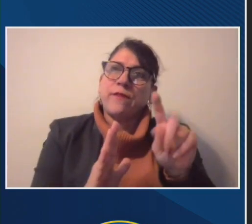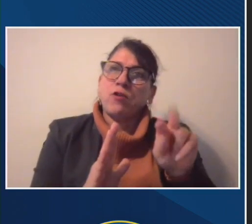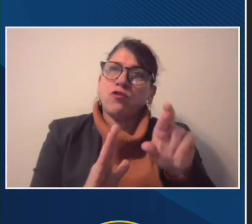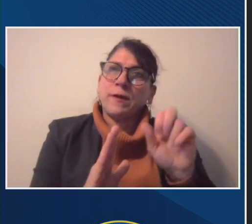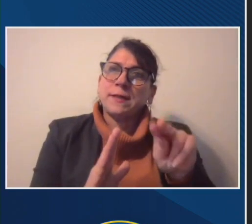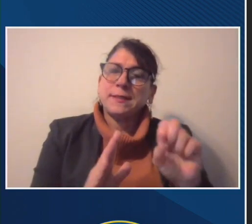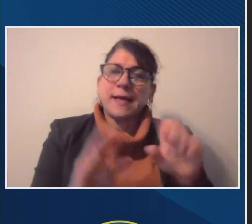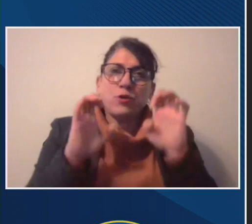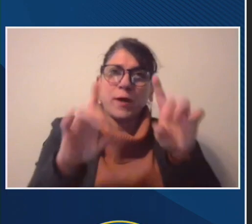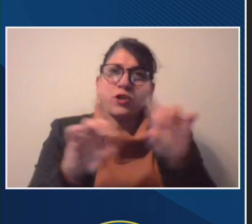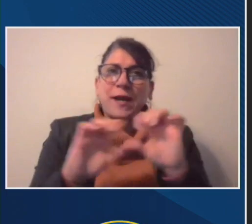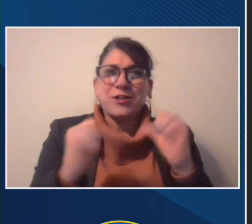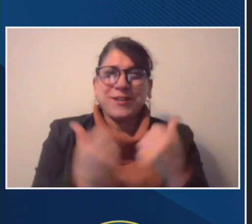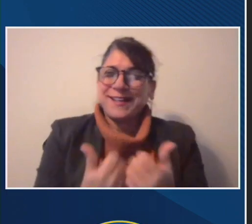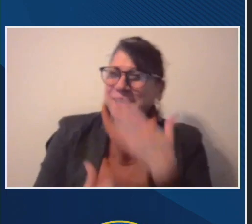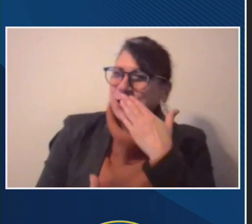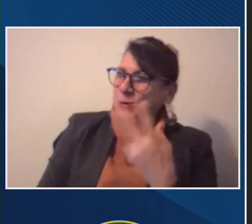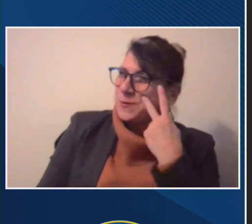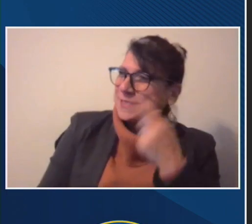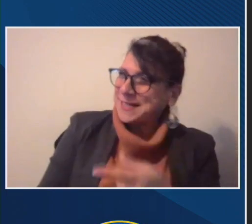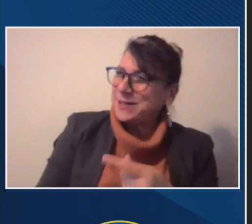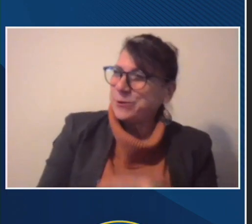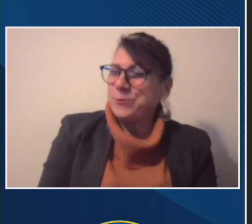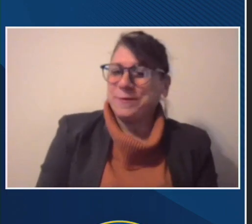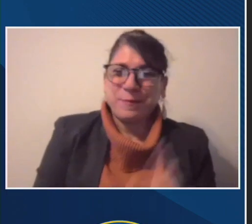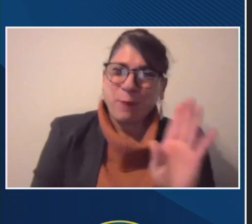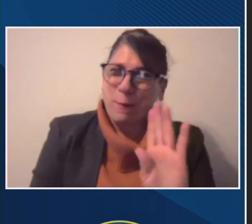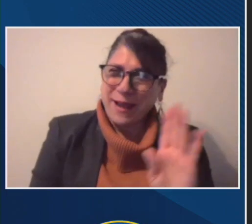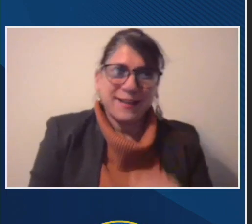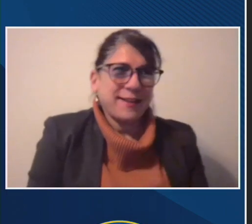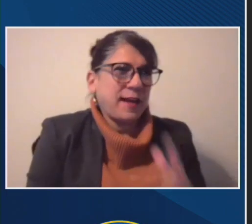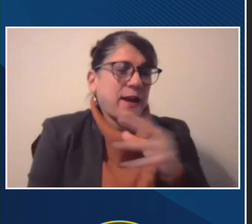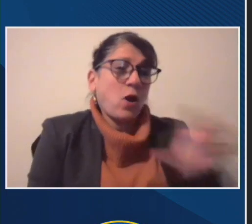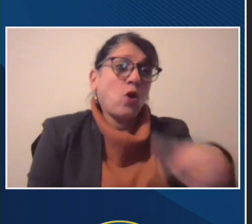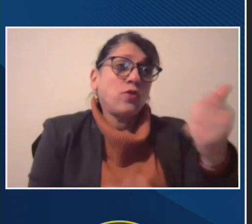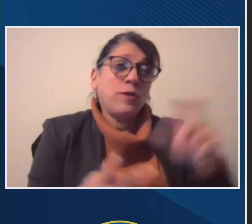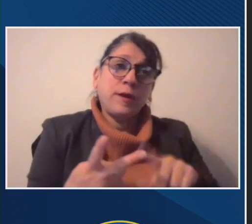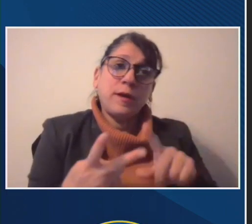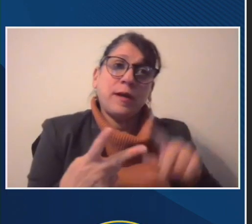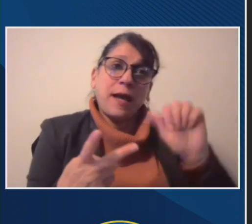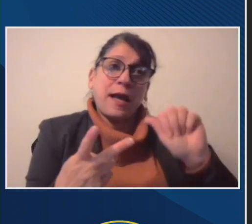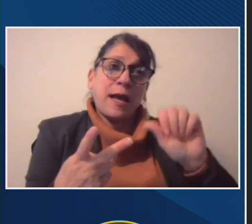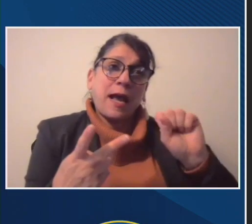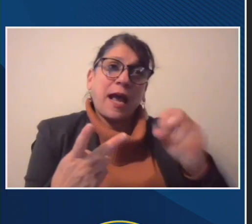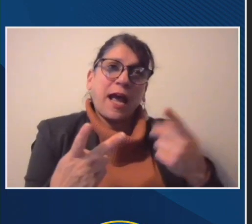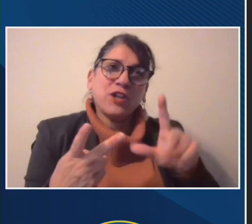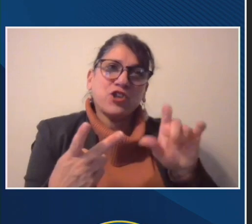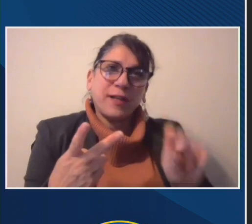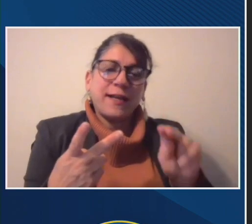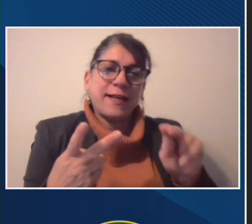Good to see you again, Barmak. And alternate is Ashlynn Haycock-Lohmann.